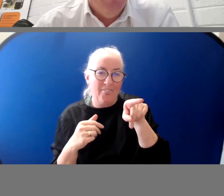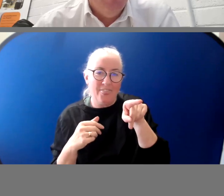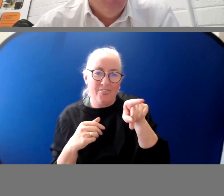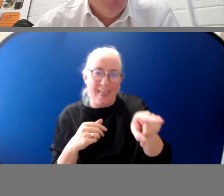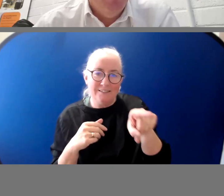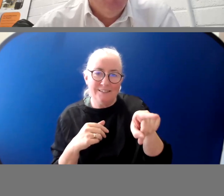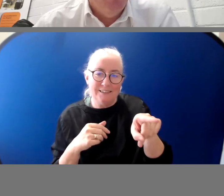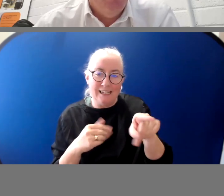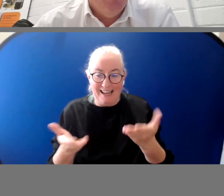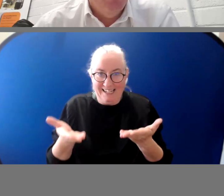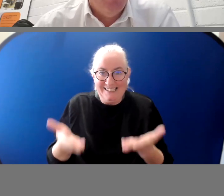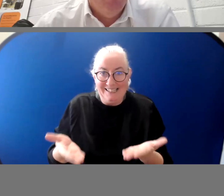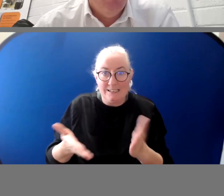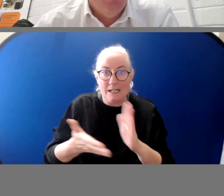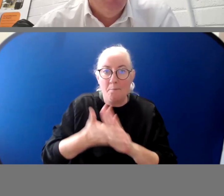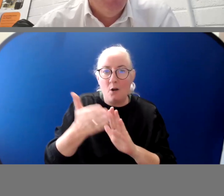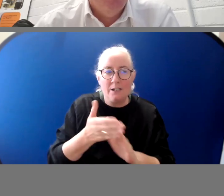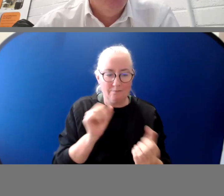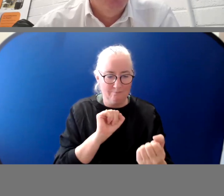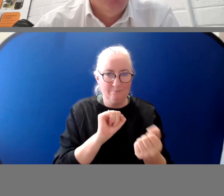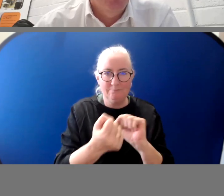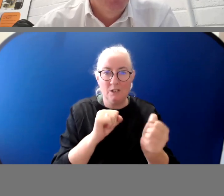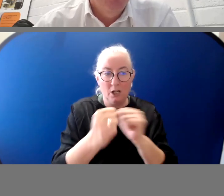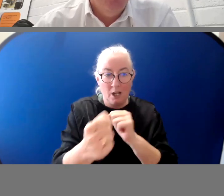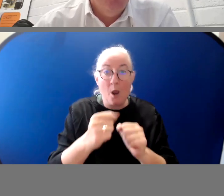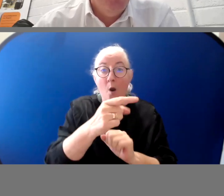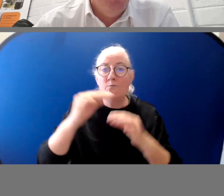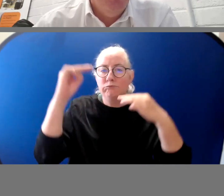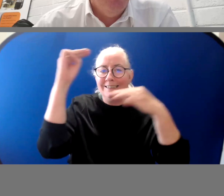an existing building that was refurbished and it was in a protected structure but you can see there